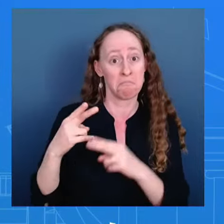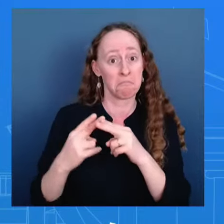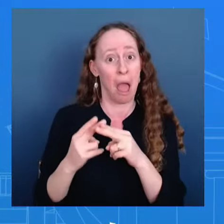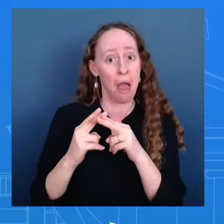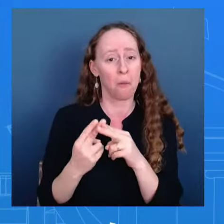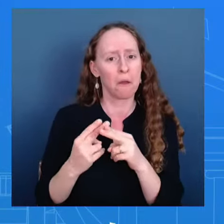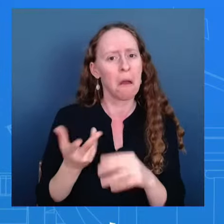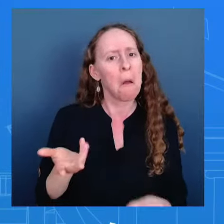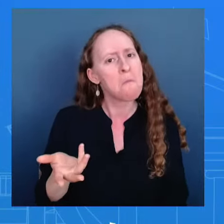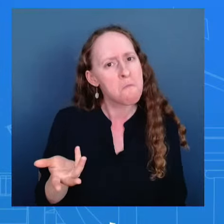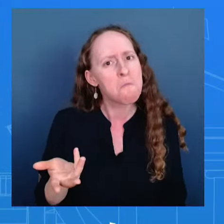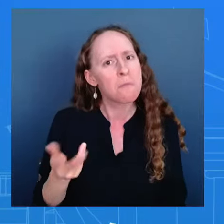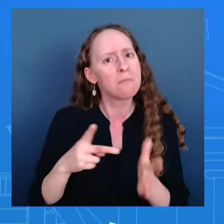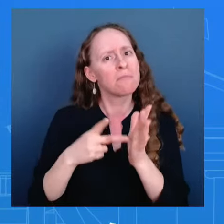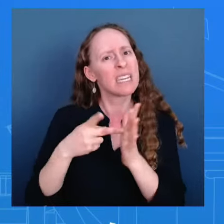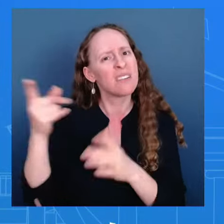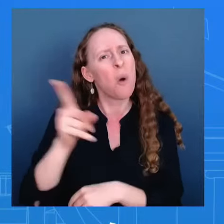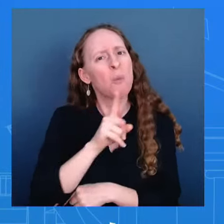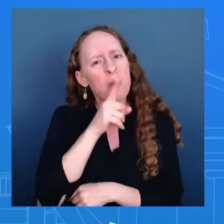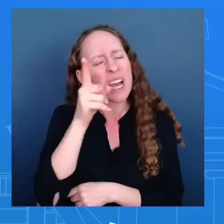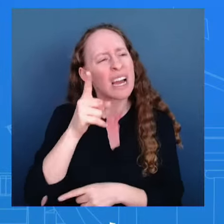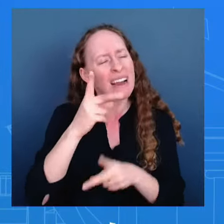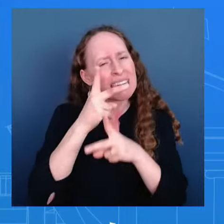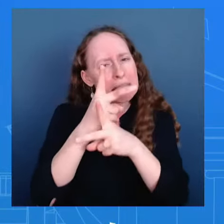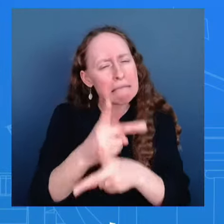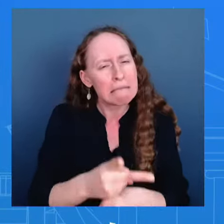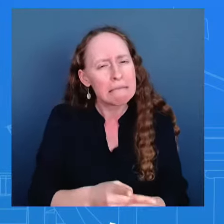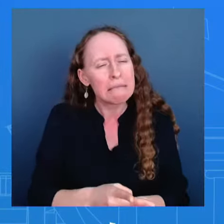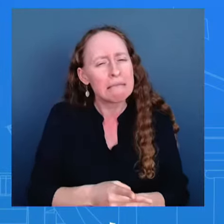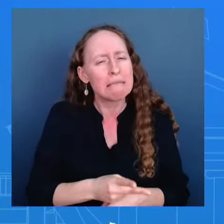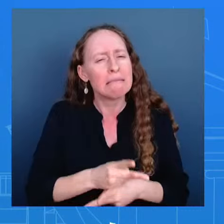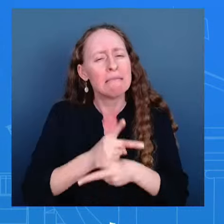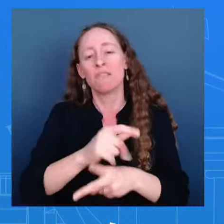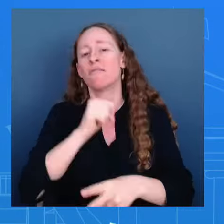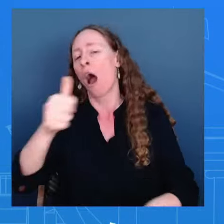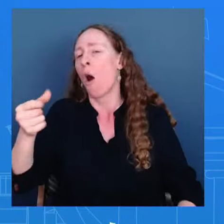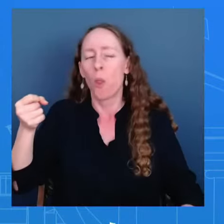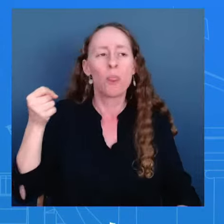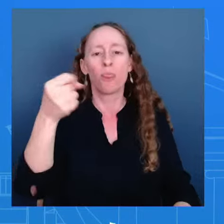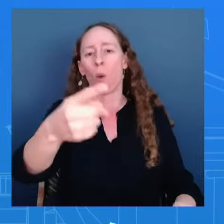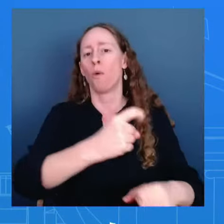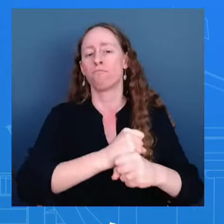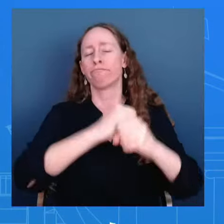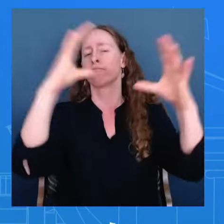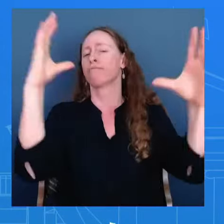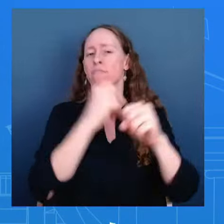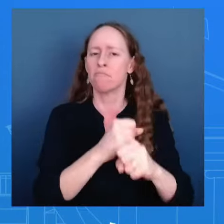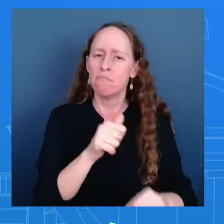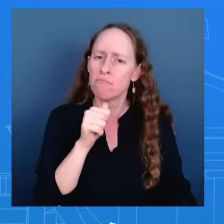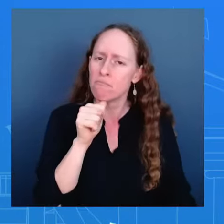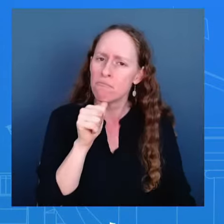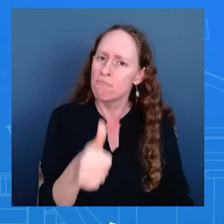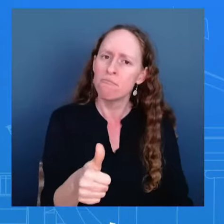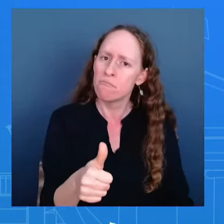and targeted and precise. Now, obviously this had tragic results and obviously that needs to be investigated,